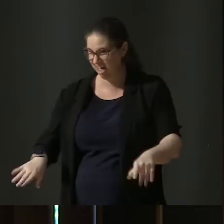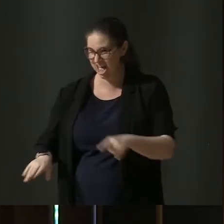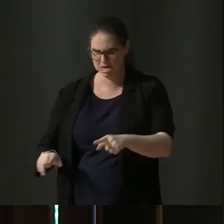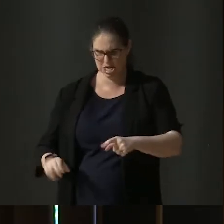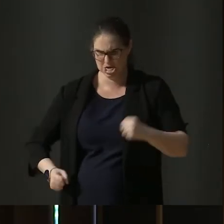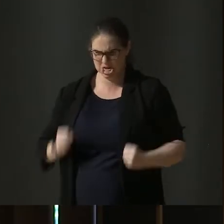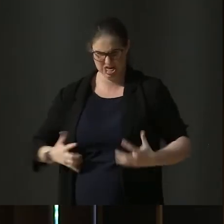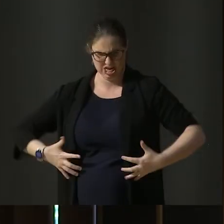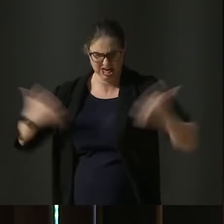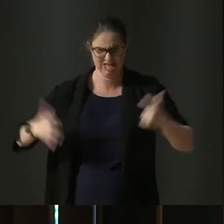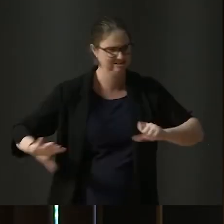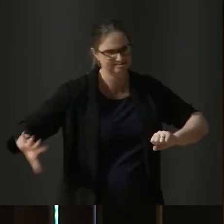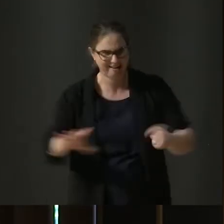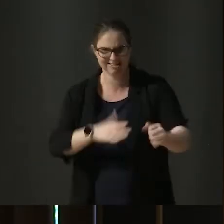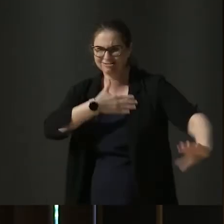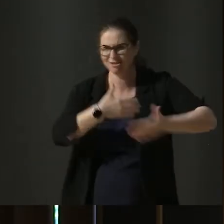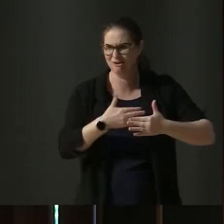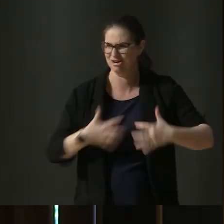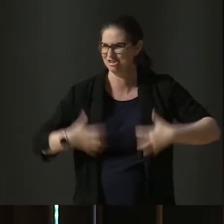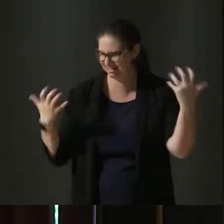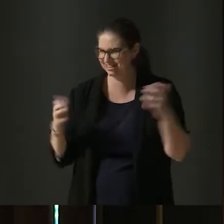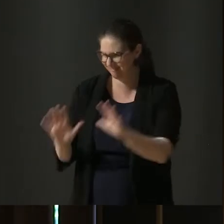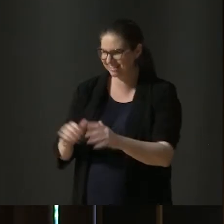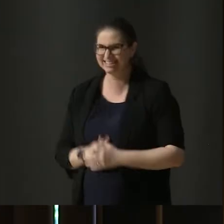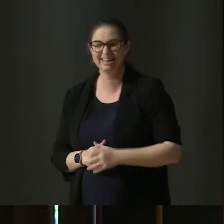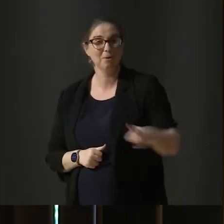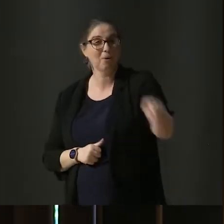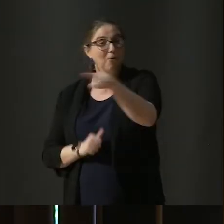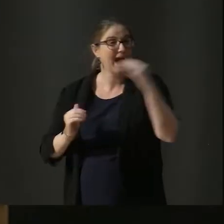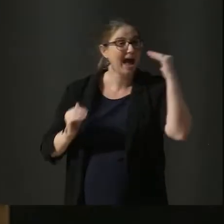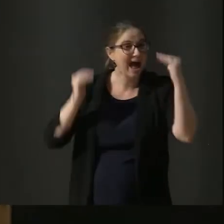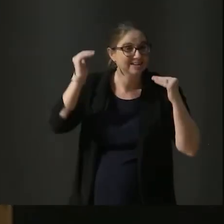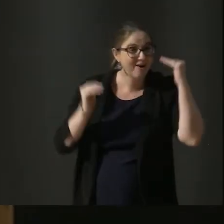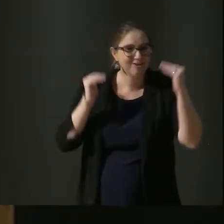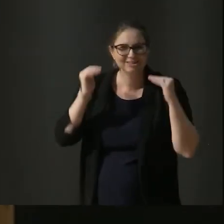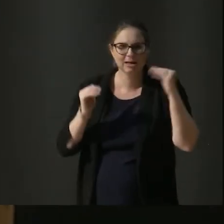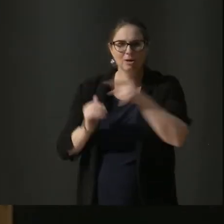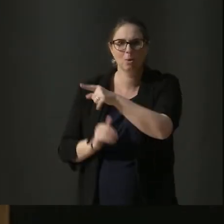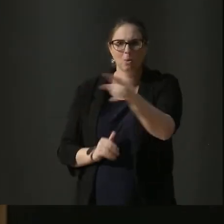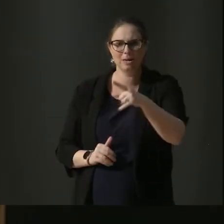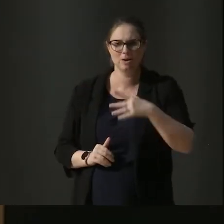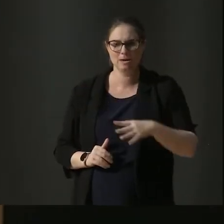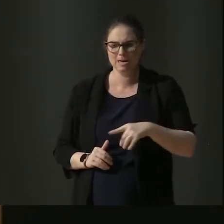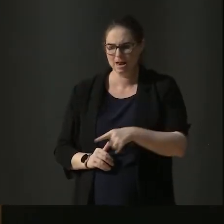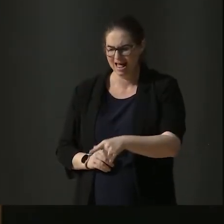It can be very tempting as the adult to try and talk to the child about what has just happened. come on, mate. It’s fine.